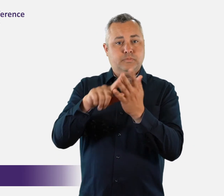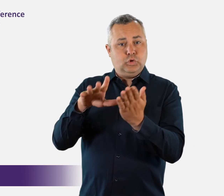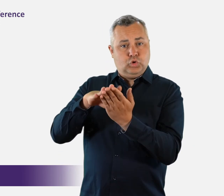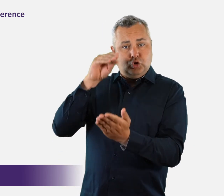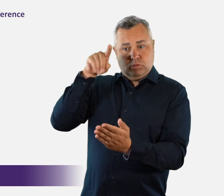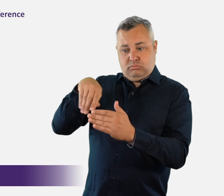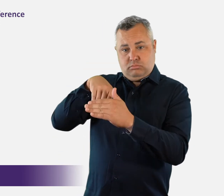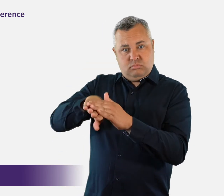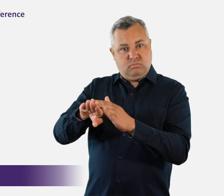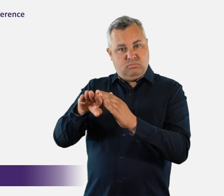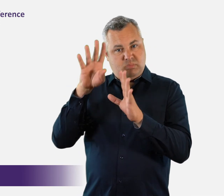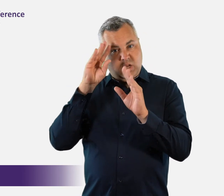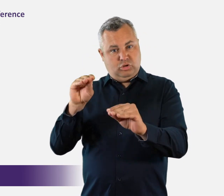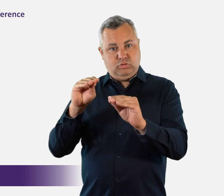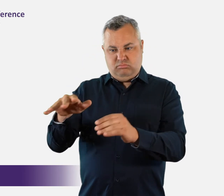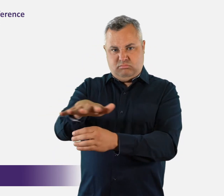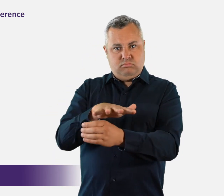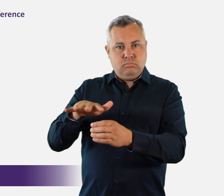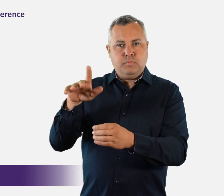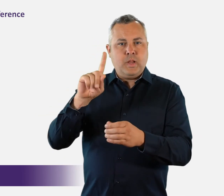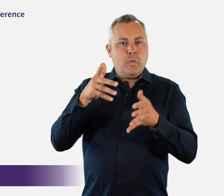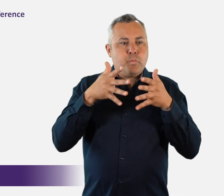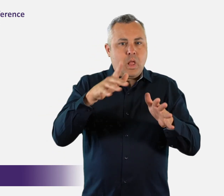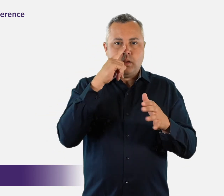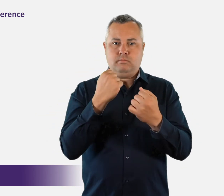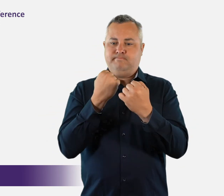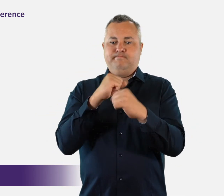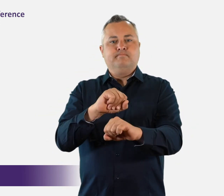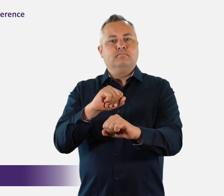What measures and mechanisms prevent violence, abuse, exploitation and neglect -